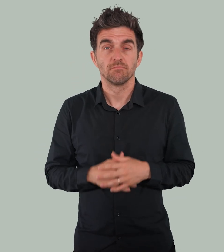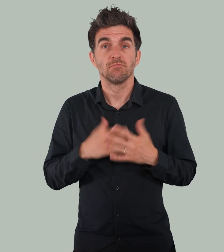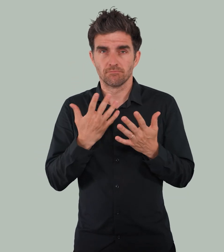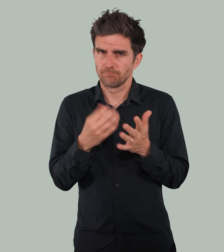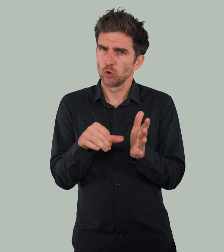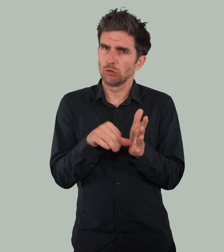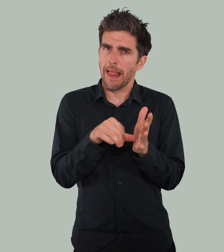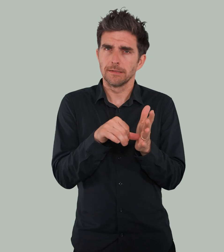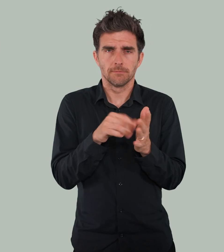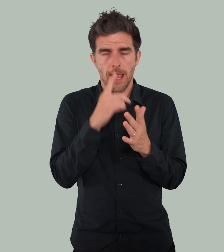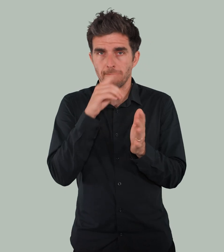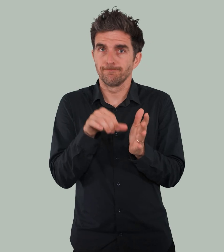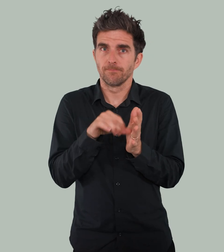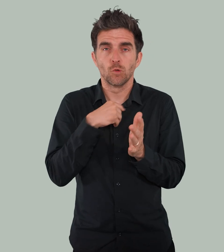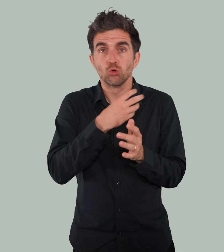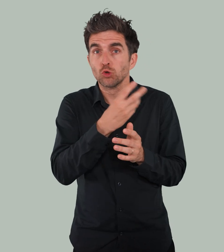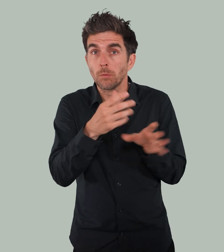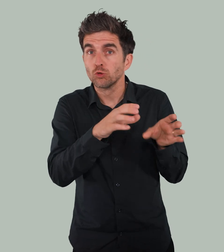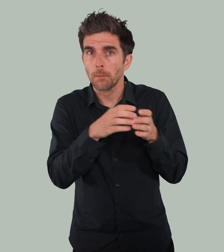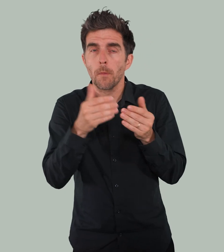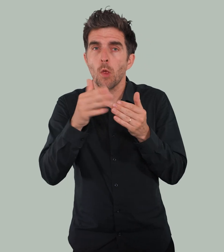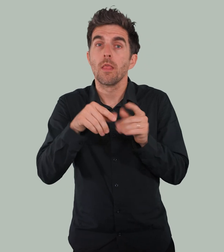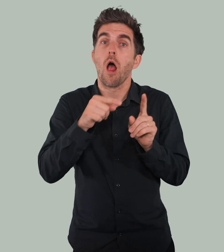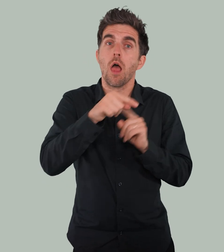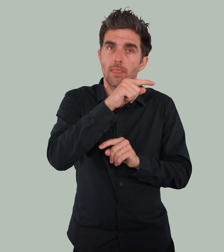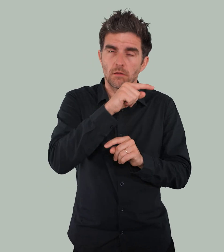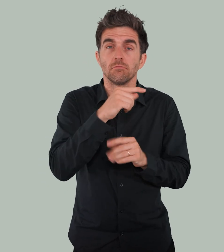Indicate that these challenges can affect some groups more than others,